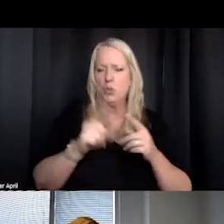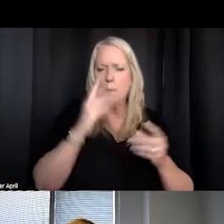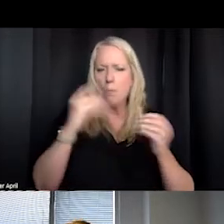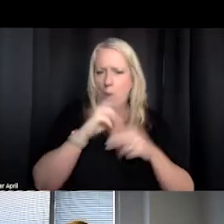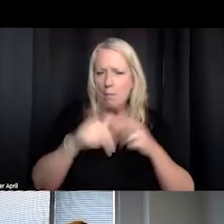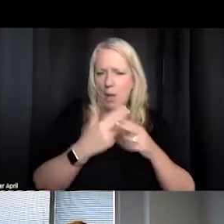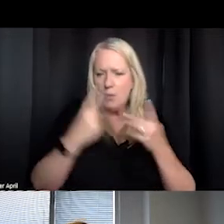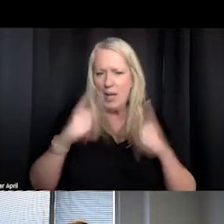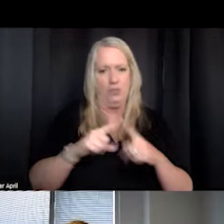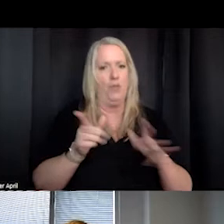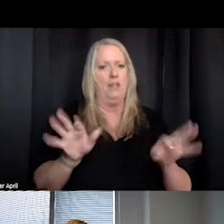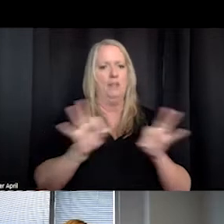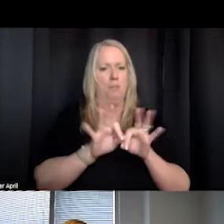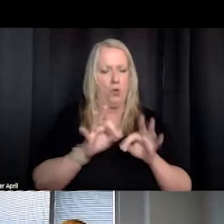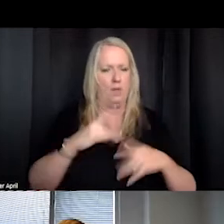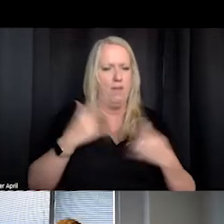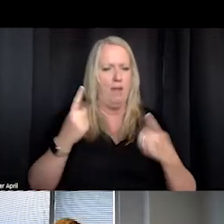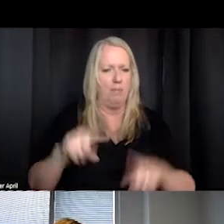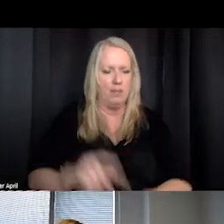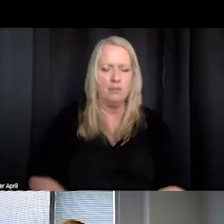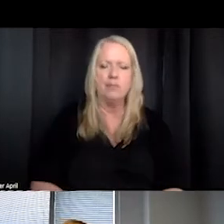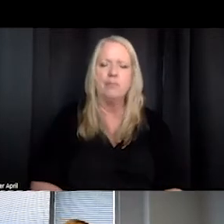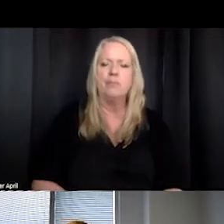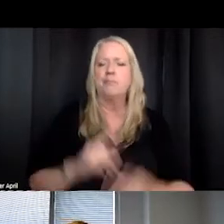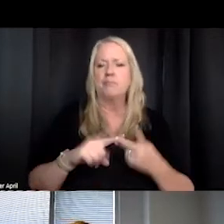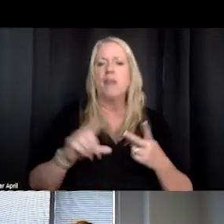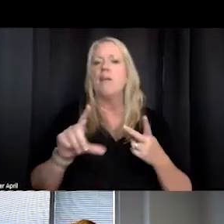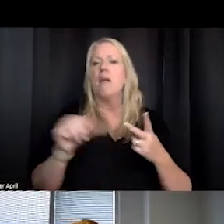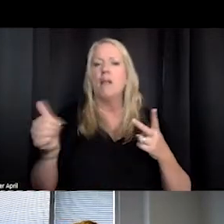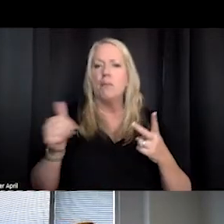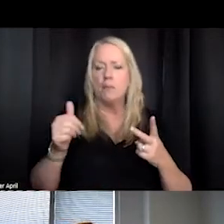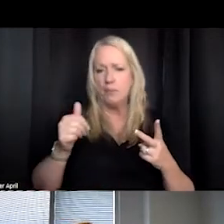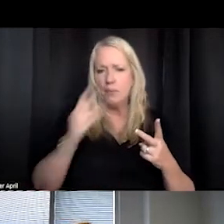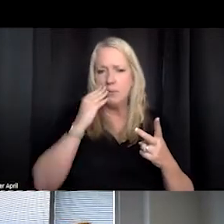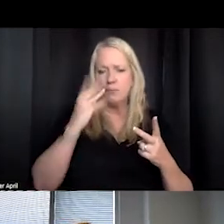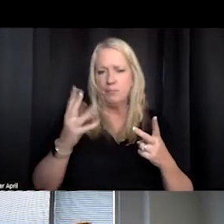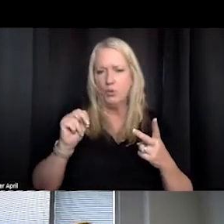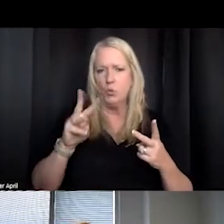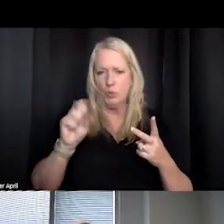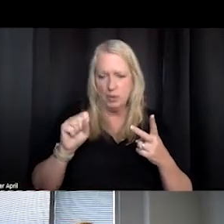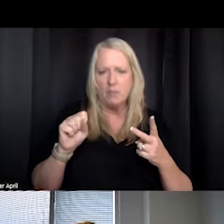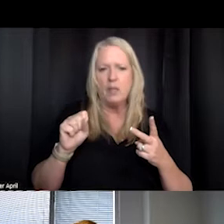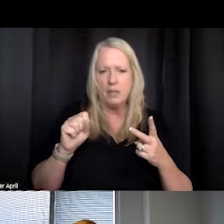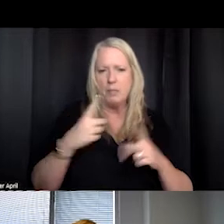HAPPENING TODAY. THE OTHER NEWS ITEM WE WANTED TO SHARE IS IS PIECE OF NEWS OUT OF THE SAN DIEGO,